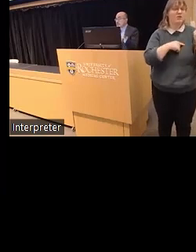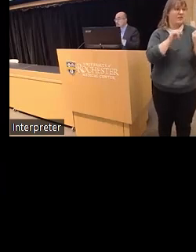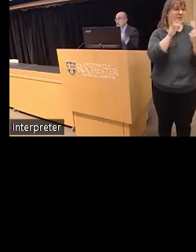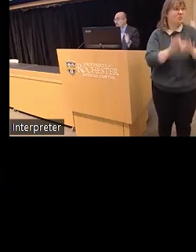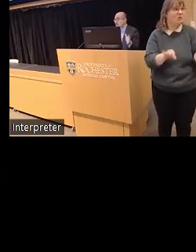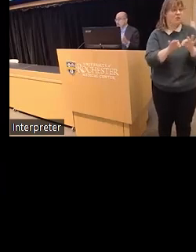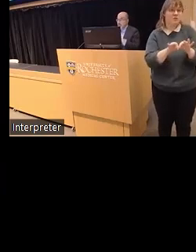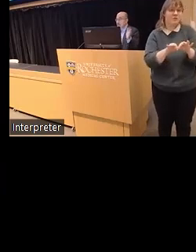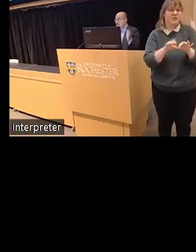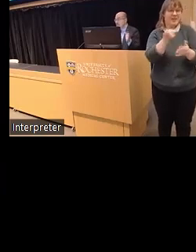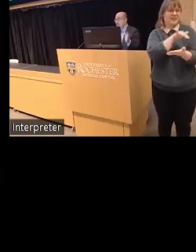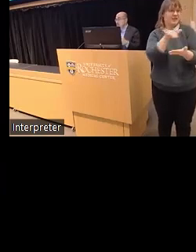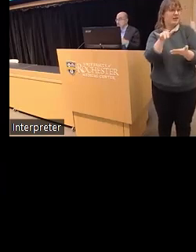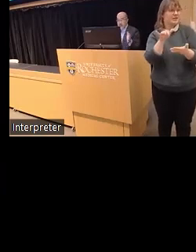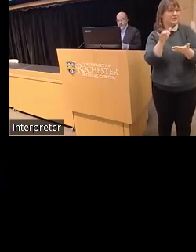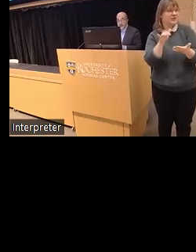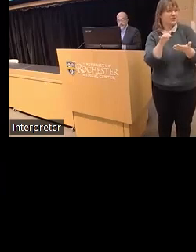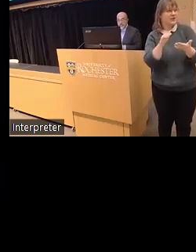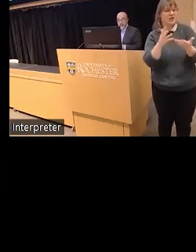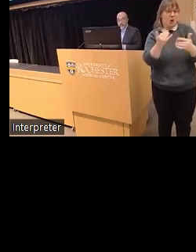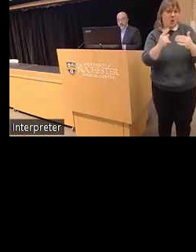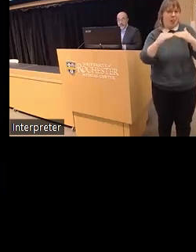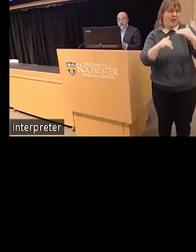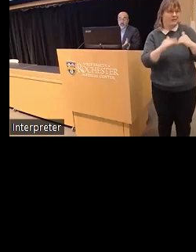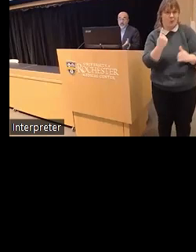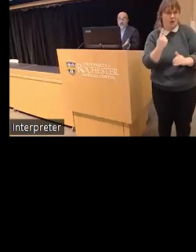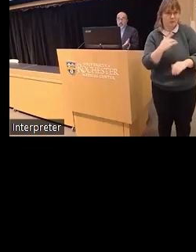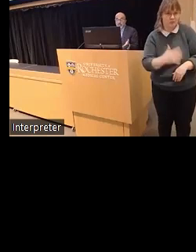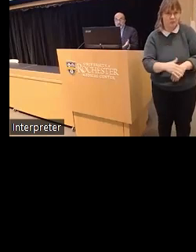want your in these studies your confidence to go less than one um and the second interpretation